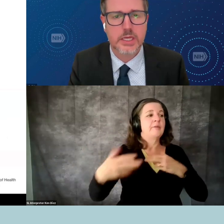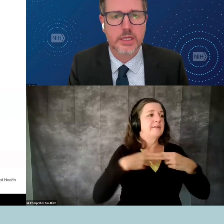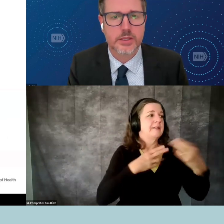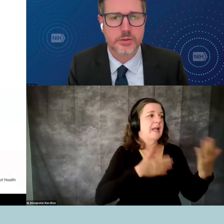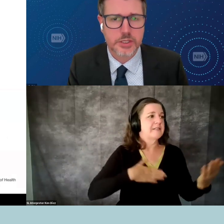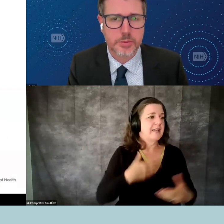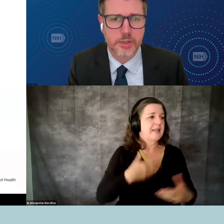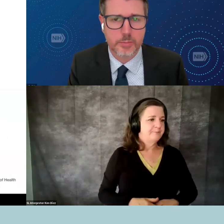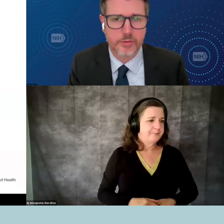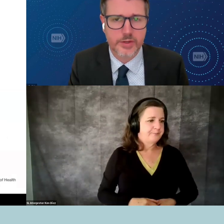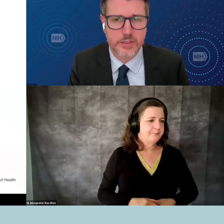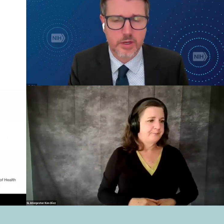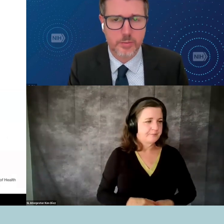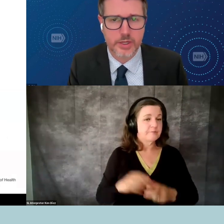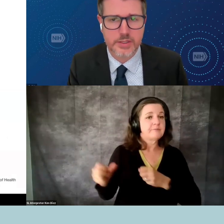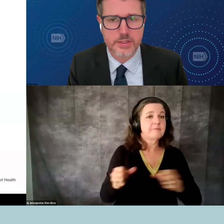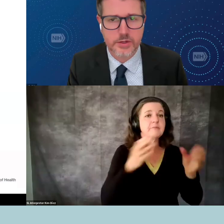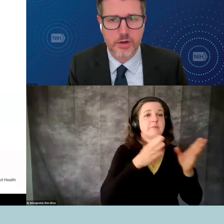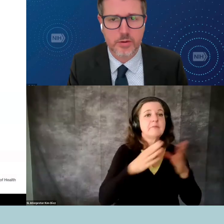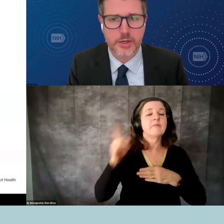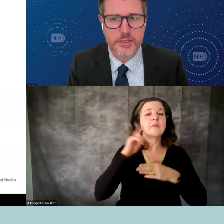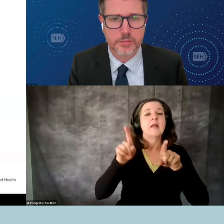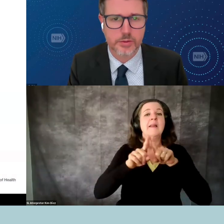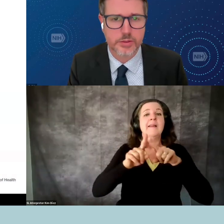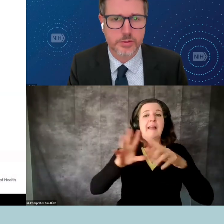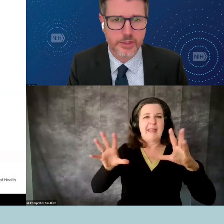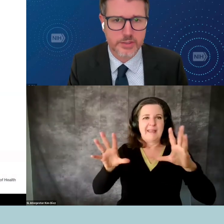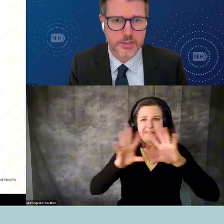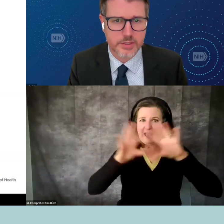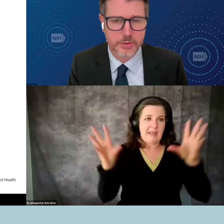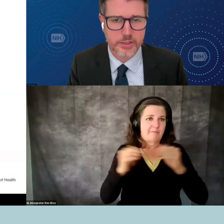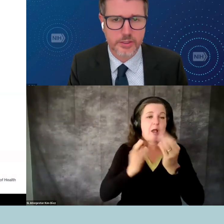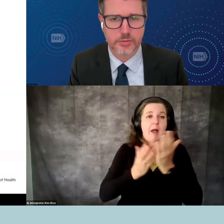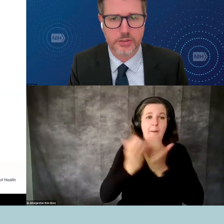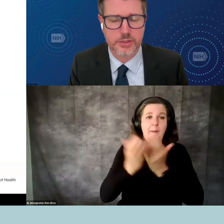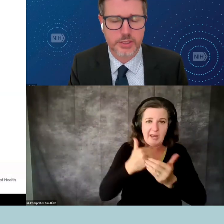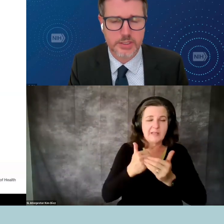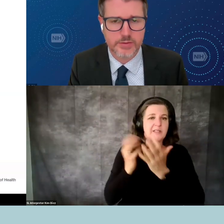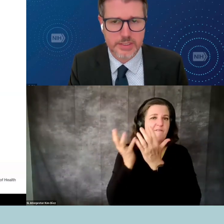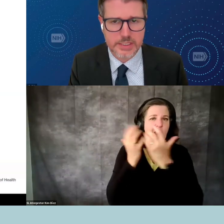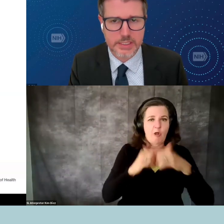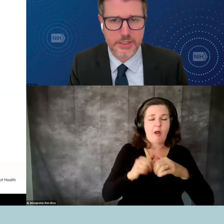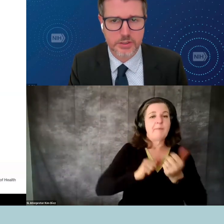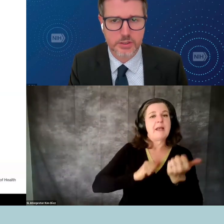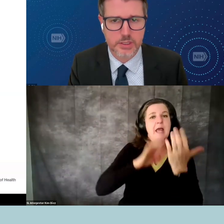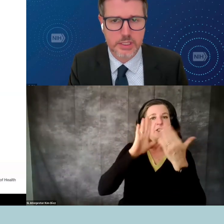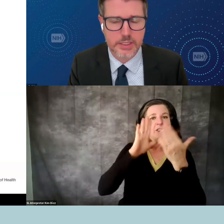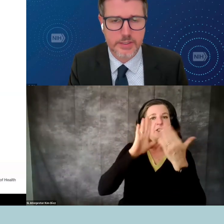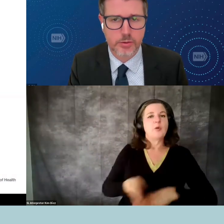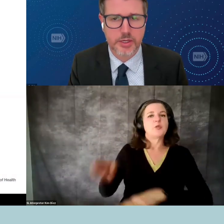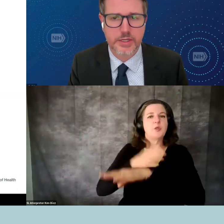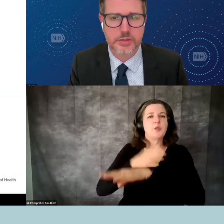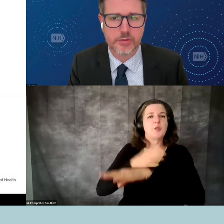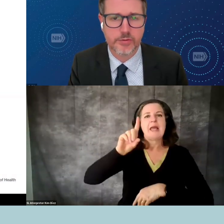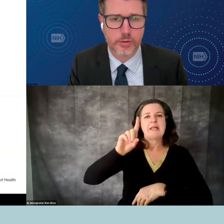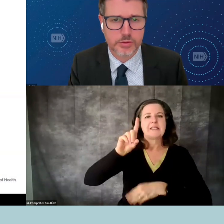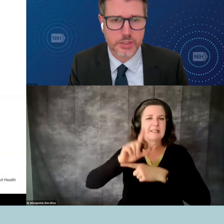The strategic plan provides a comprehensive and harmonized approach to advancing disability health research activities at NIH. It's organized around four